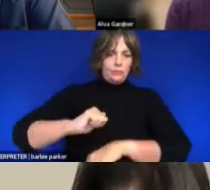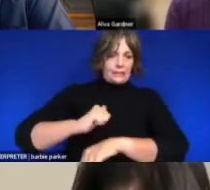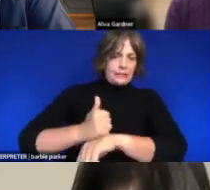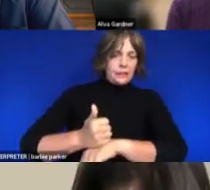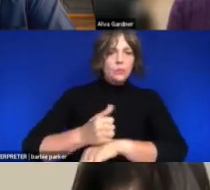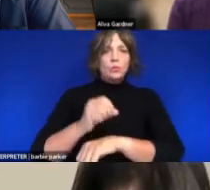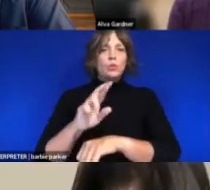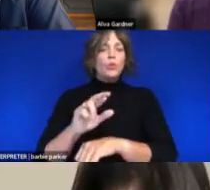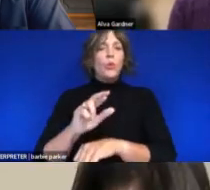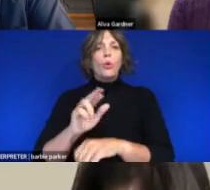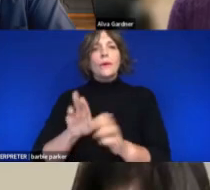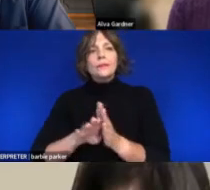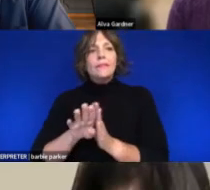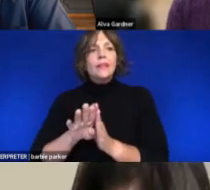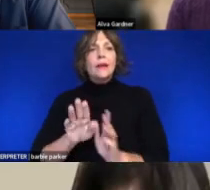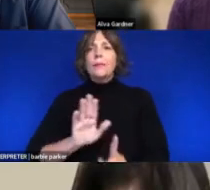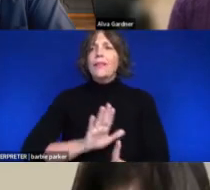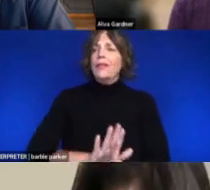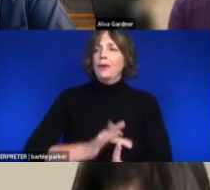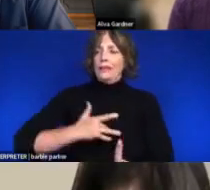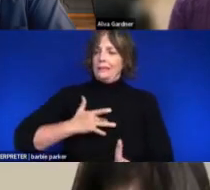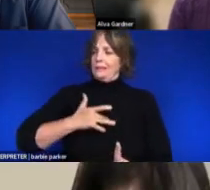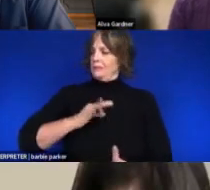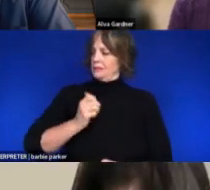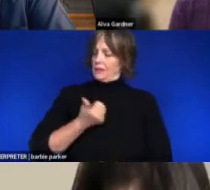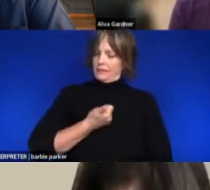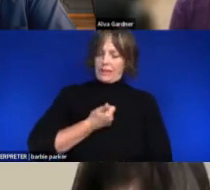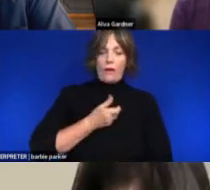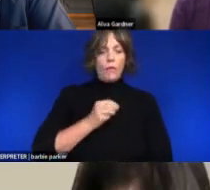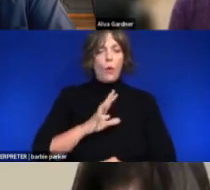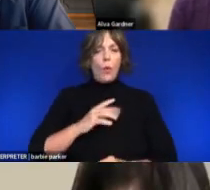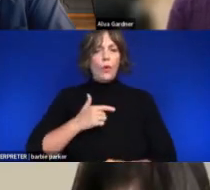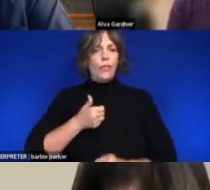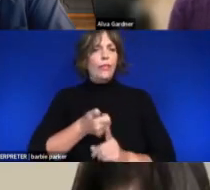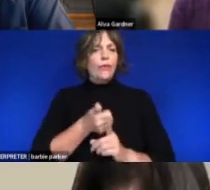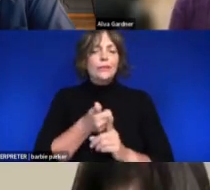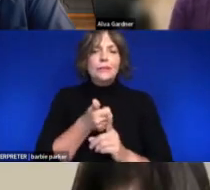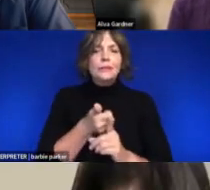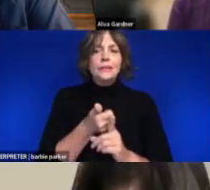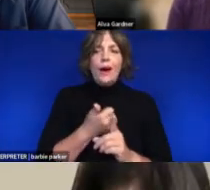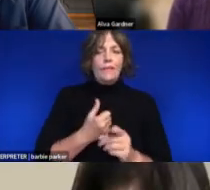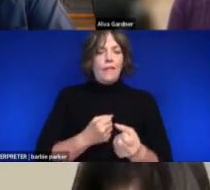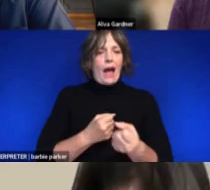sense of self or sense of self advocacy, or practice in self